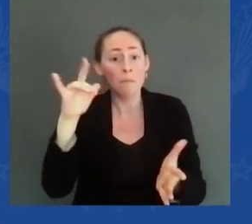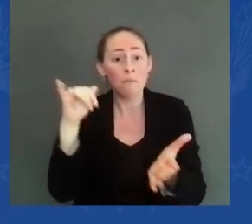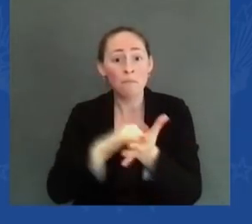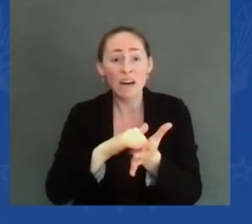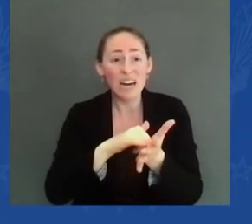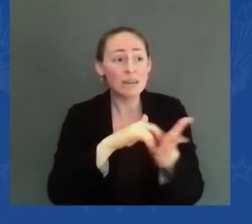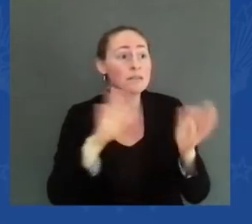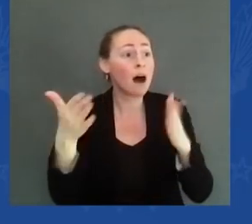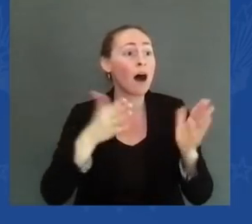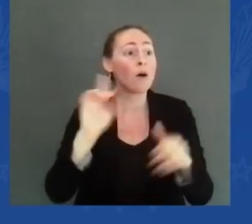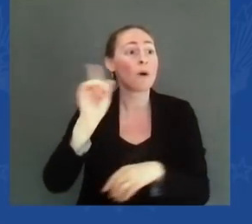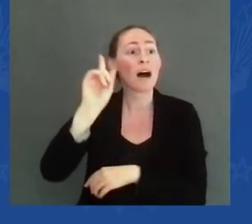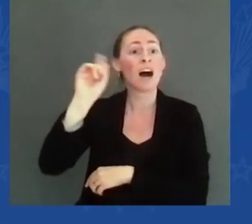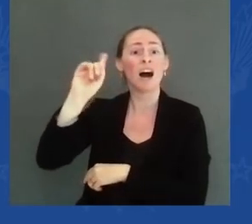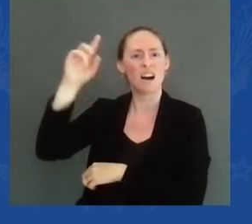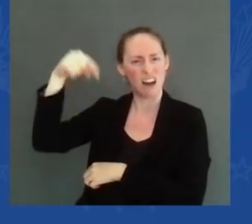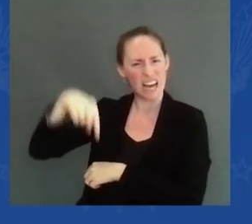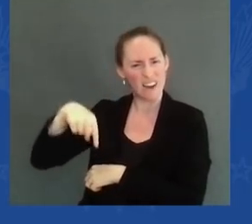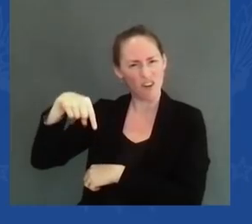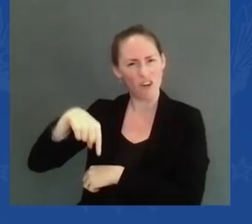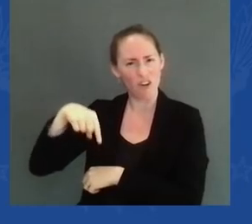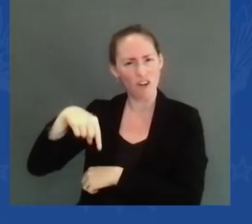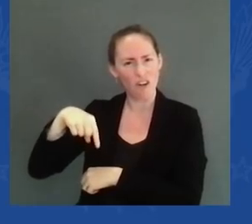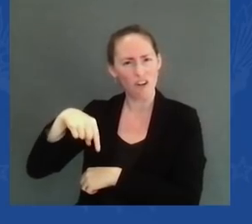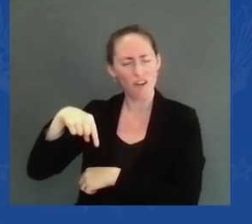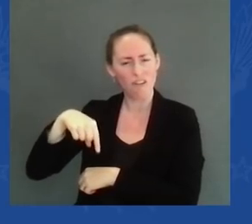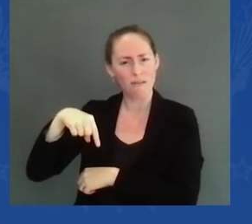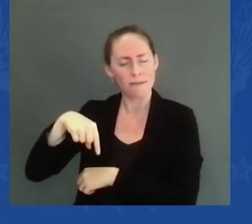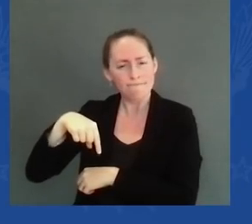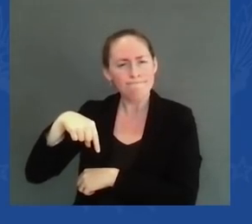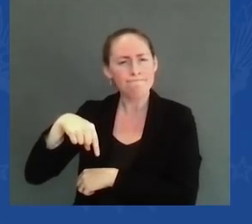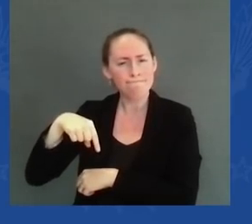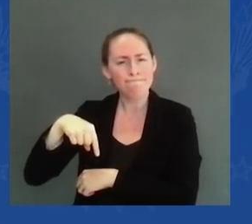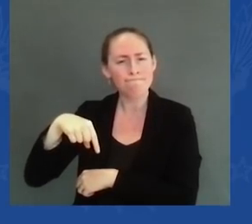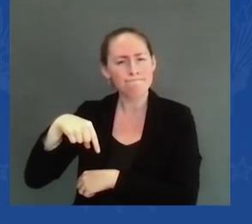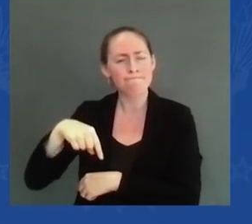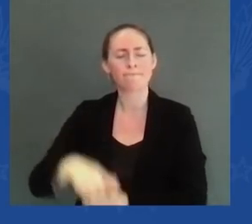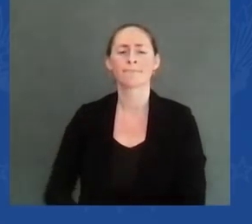stories and families trapped in flooding basements and struggling to survive. Well, you didn't have to --